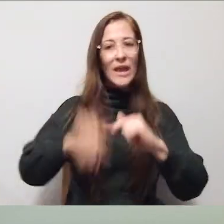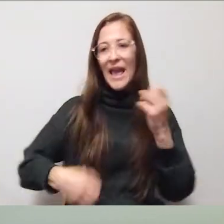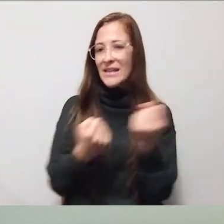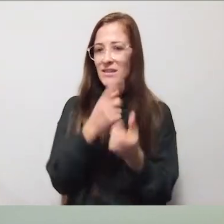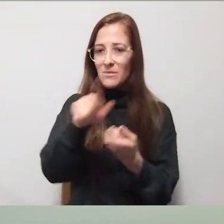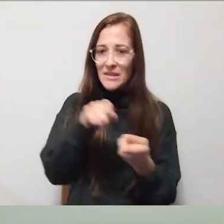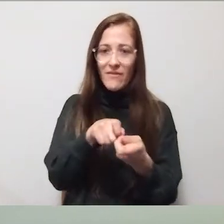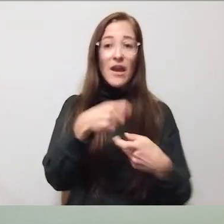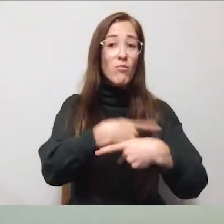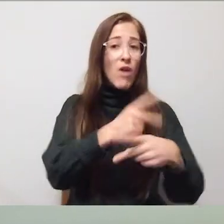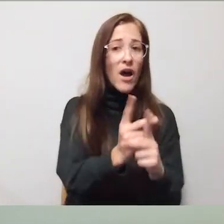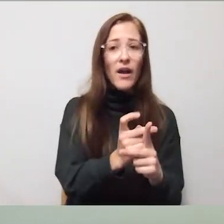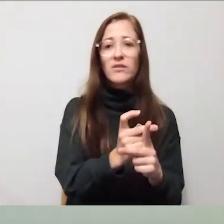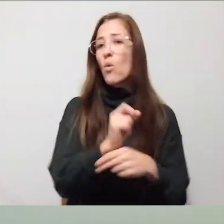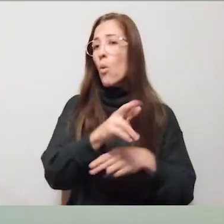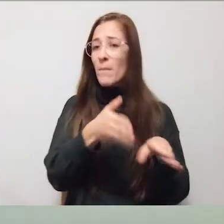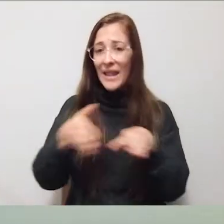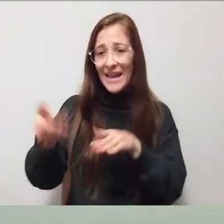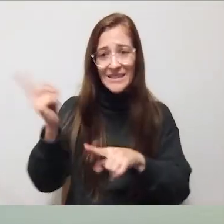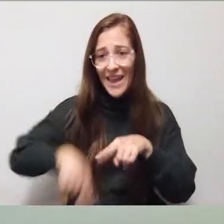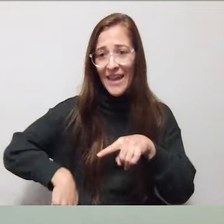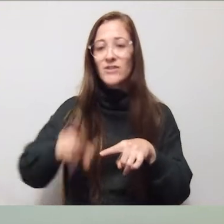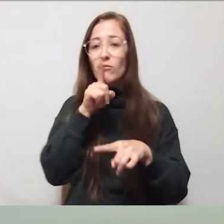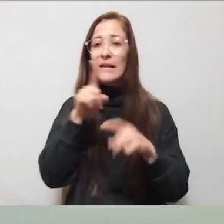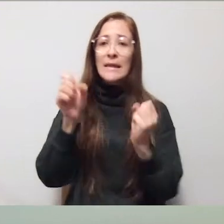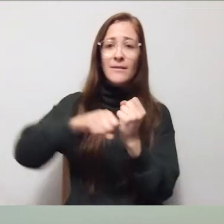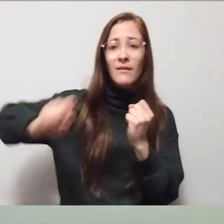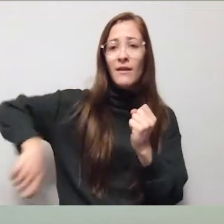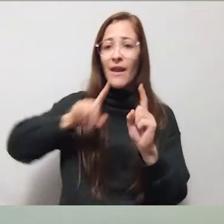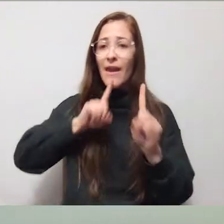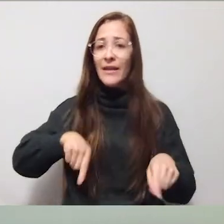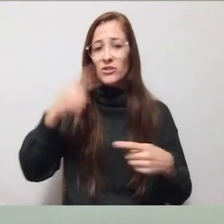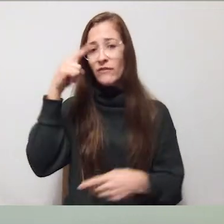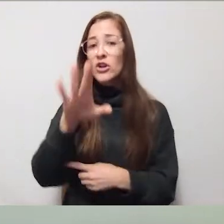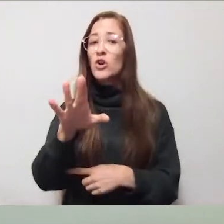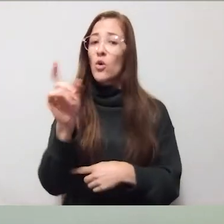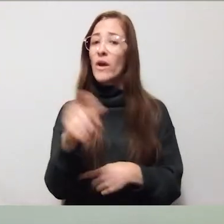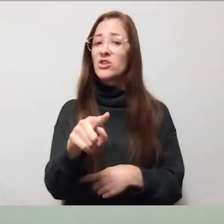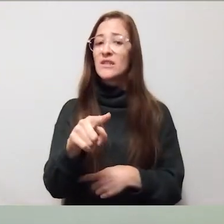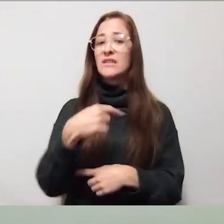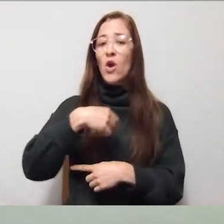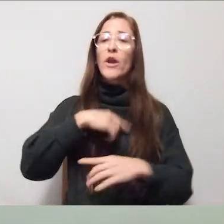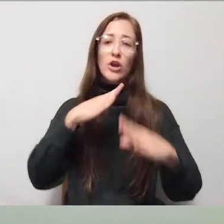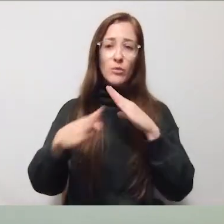So a really long-winded answer to your question, where here is the community resource, we really wanna work within communities